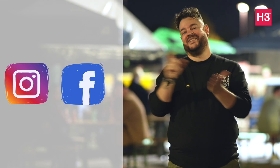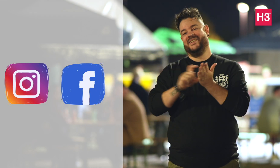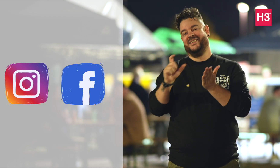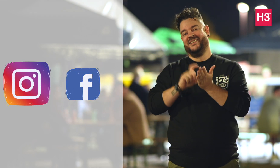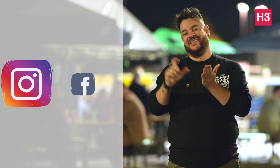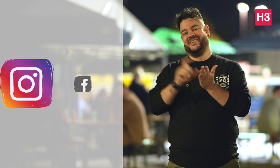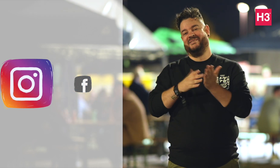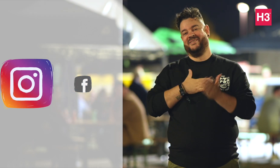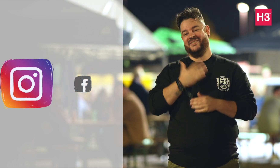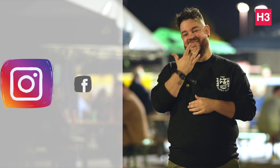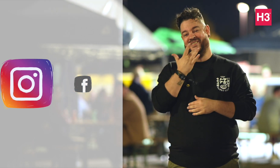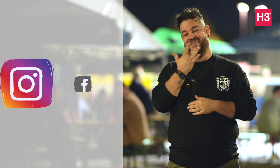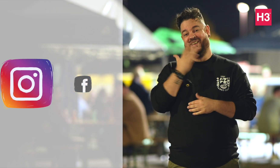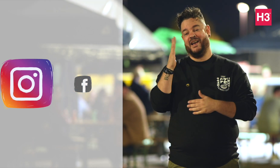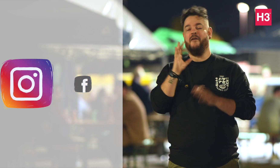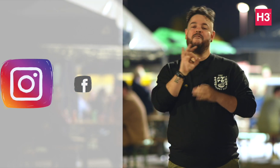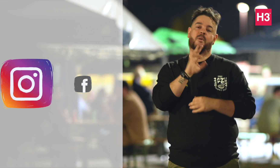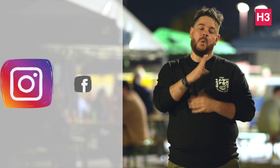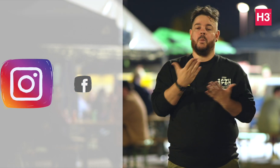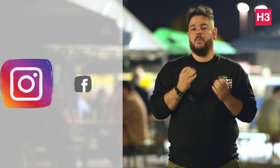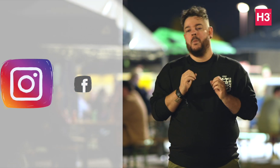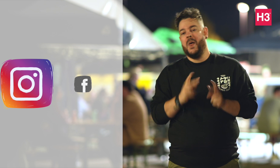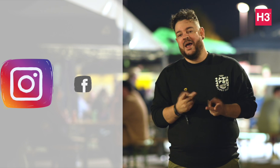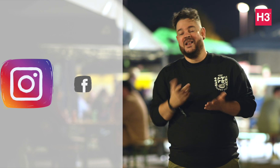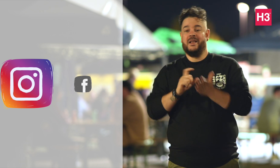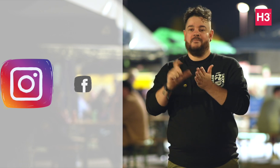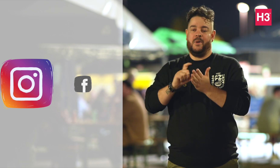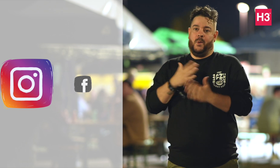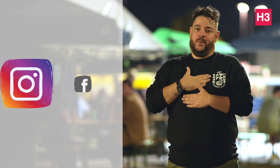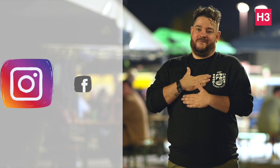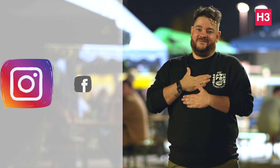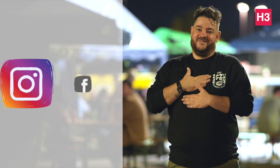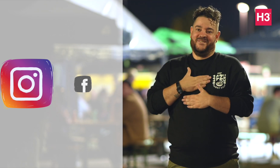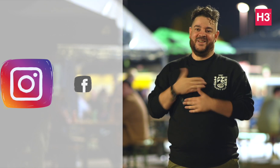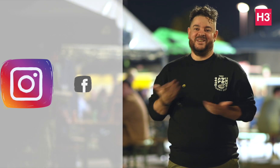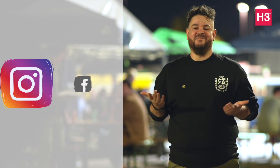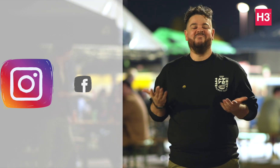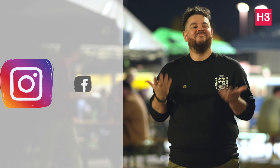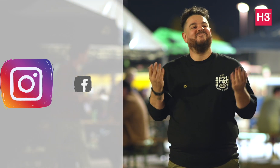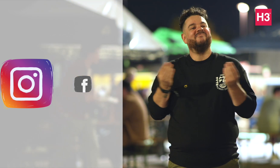Instagram, of course! That’s my favorite.